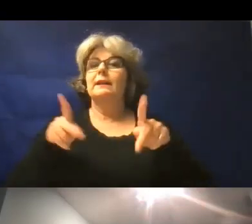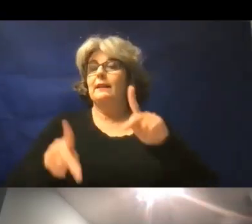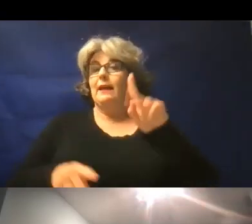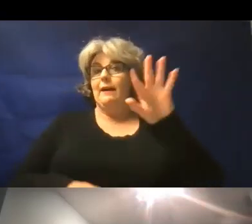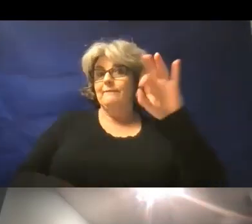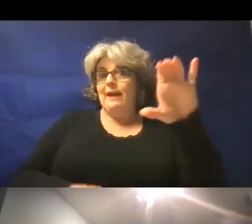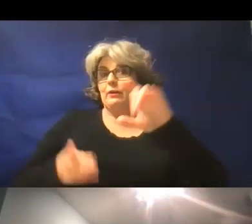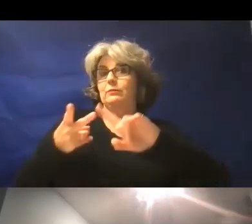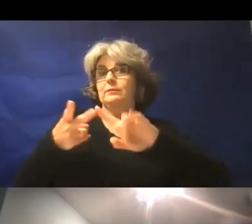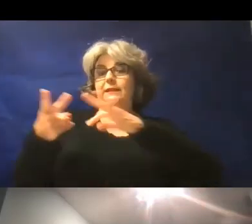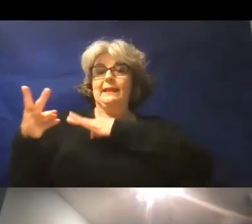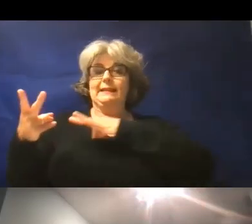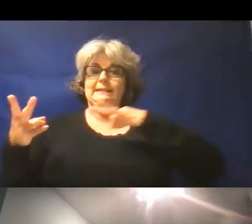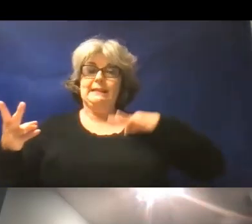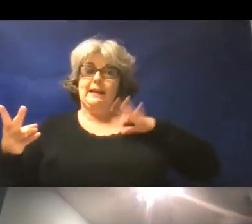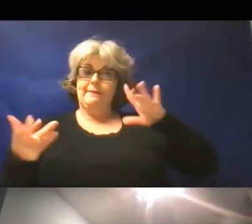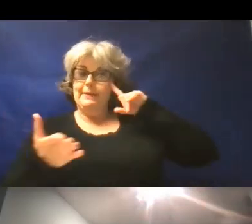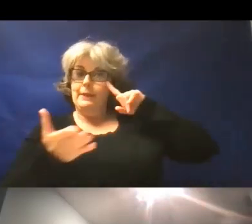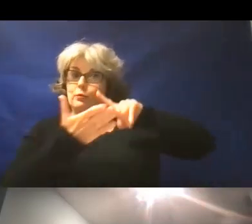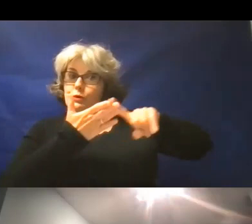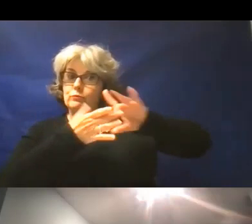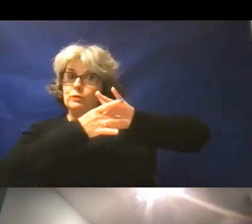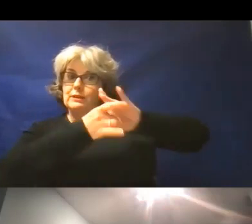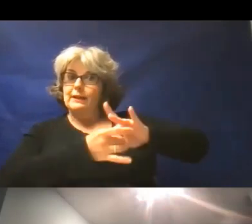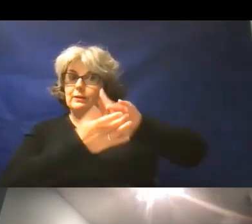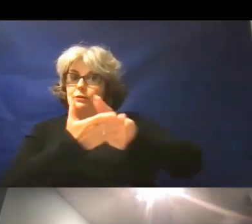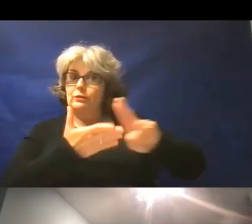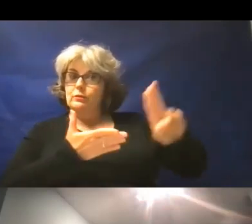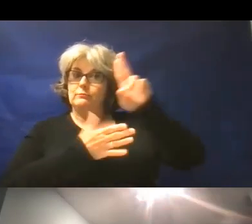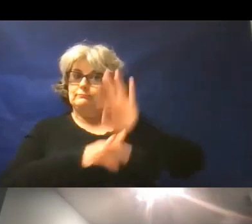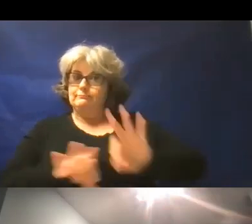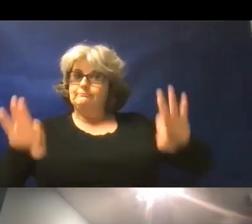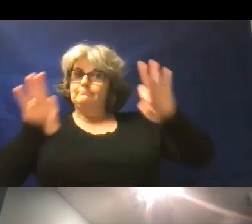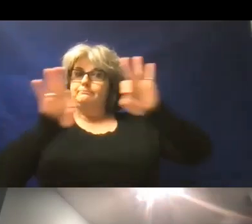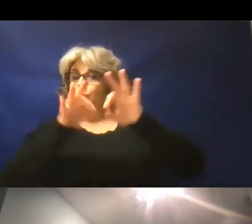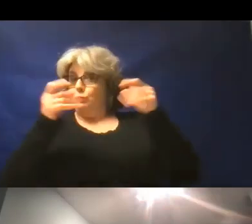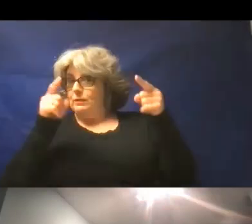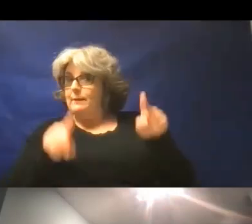research or other university related mission critical travel to take place while ensuring